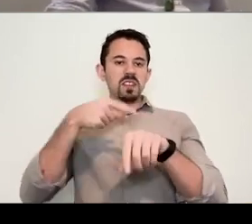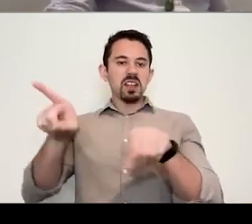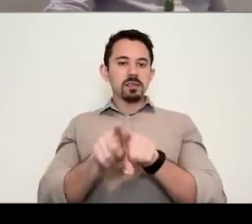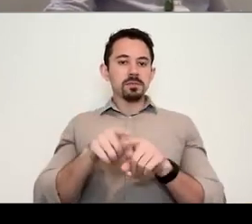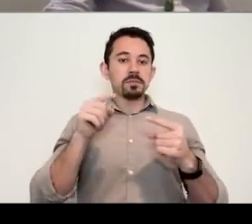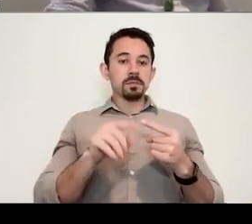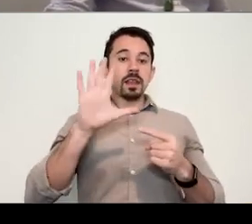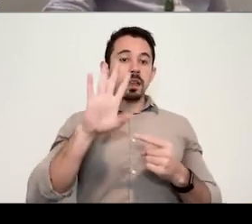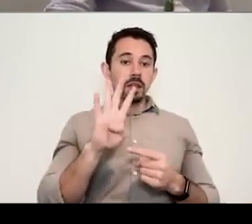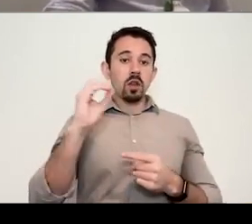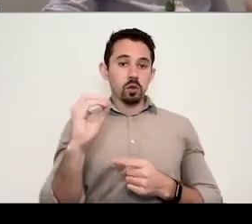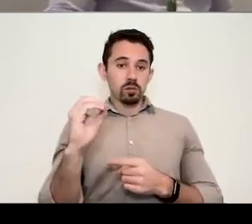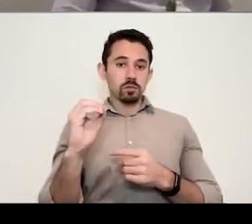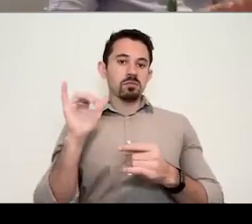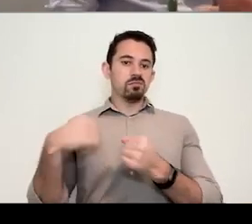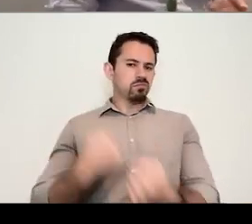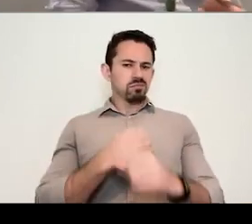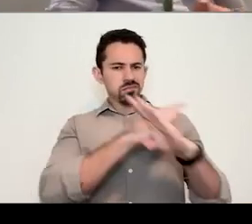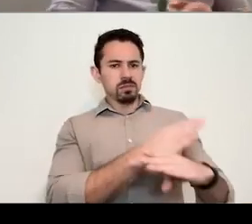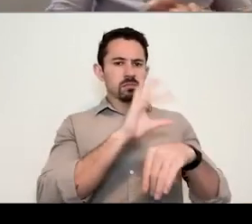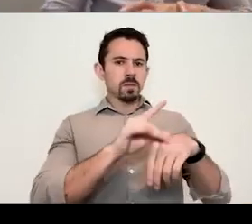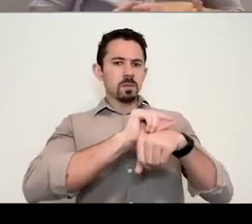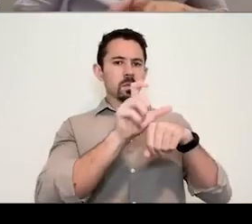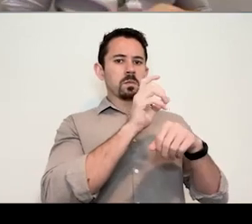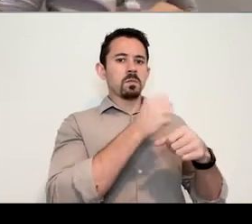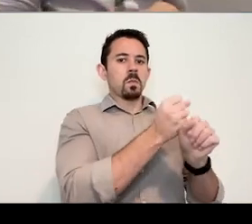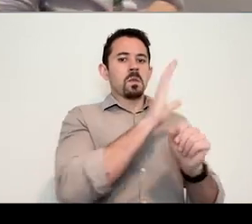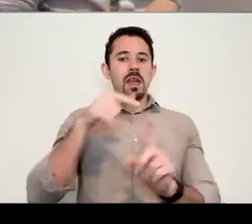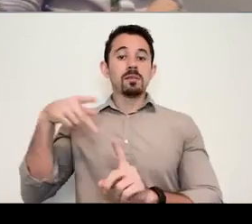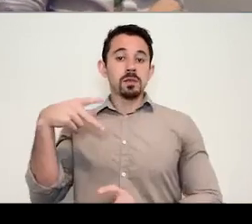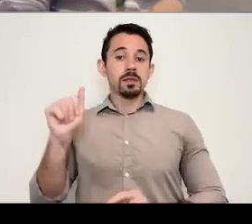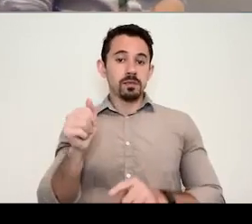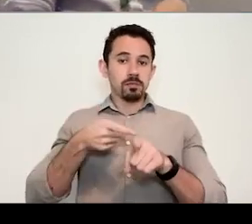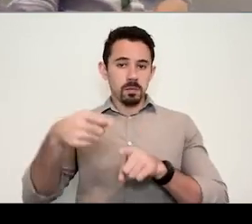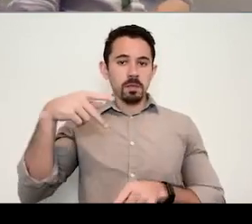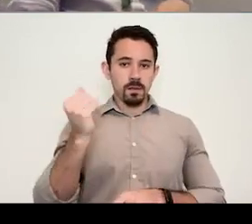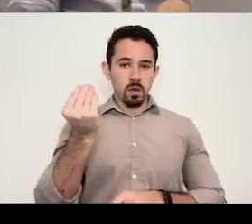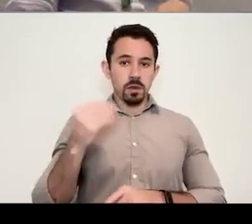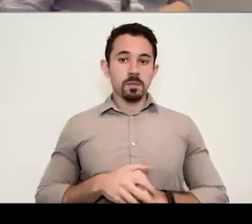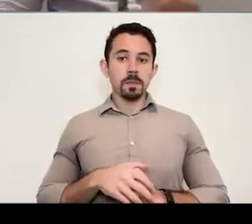"54-O" robustly inhibits biofilms formed by the P. aeruginosa strain PA14, which